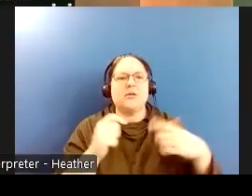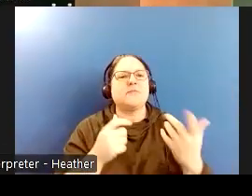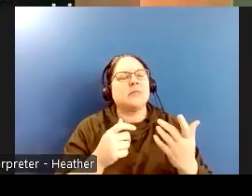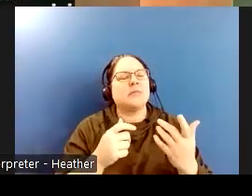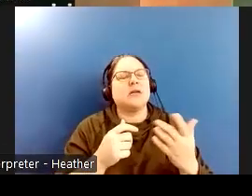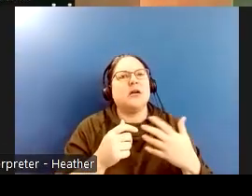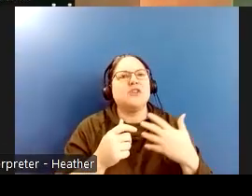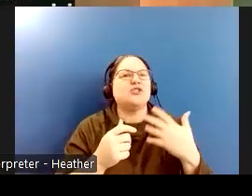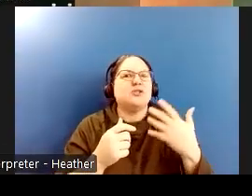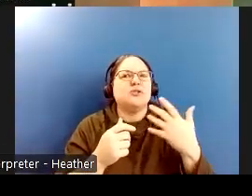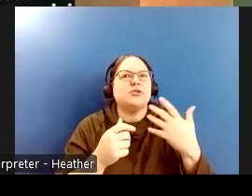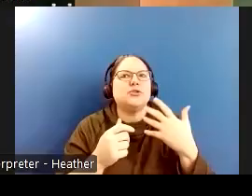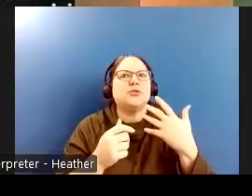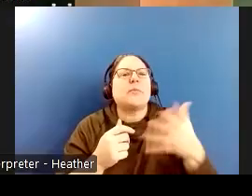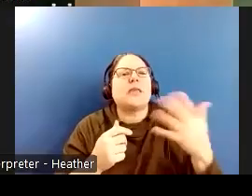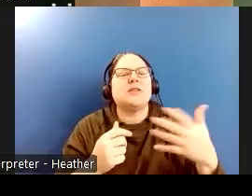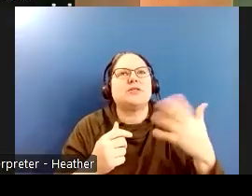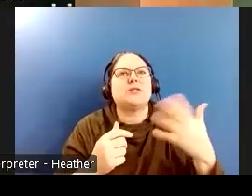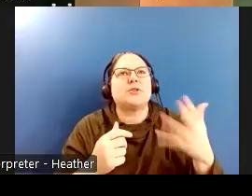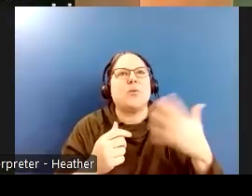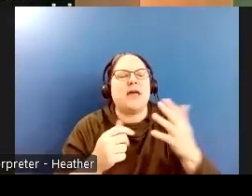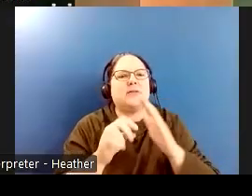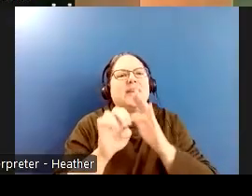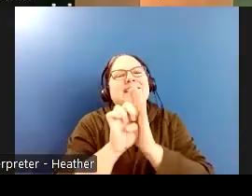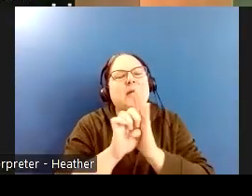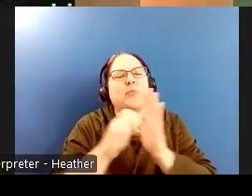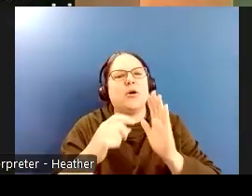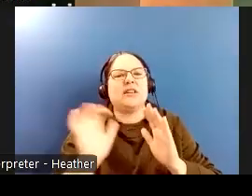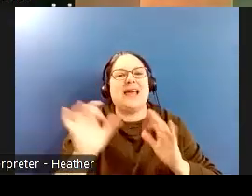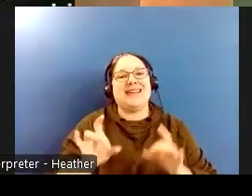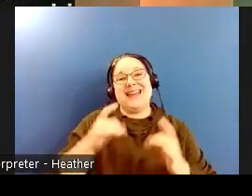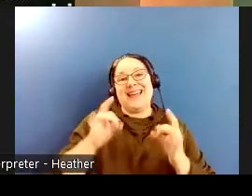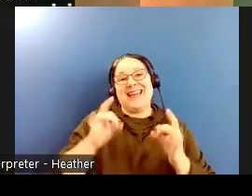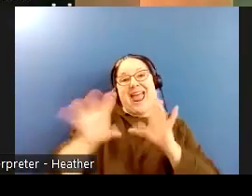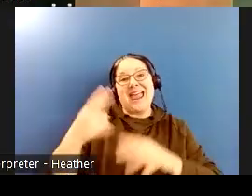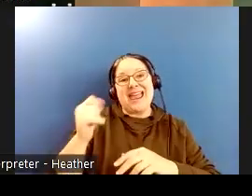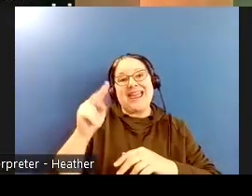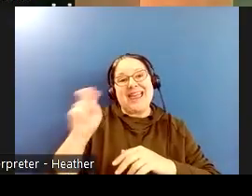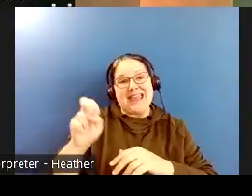they they give examples of like uh hate crimes after 9/11 and things like that. And I said,